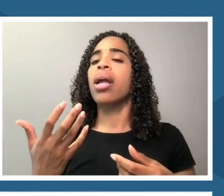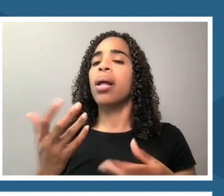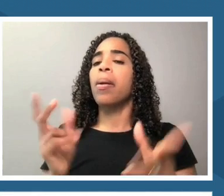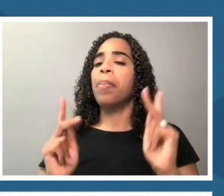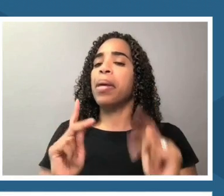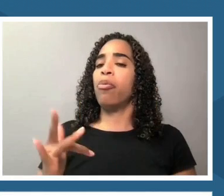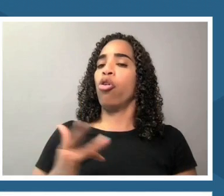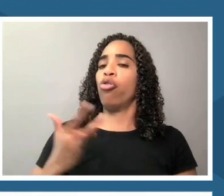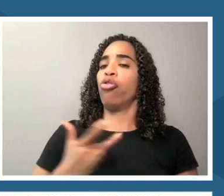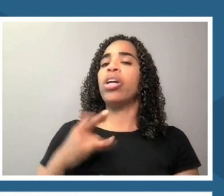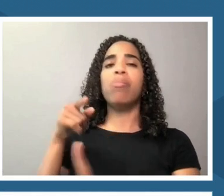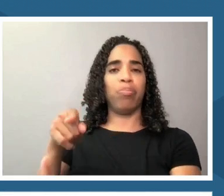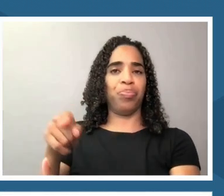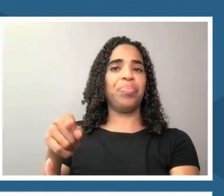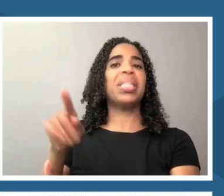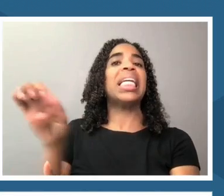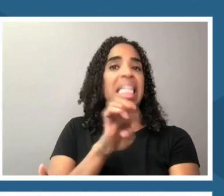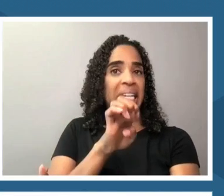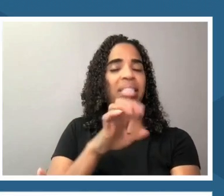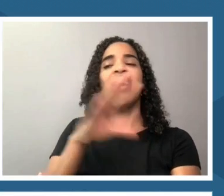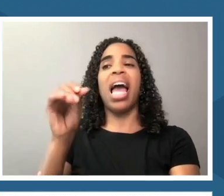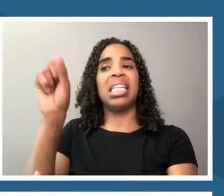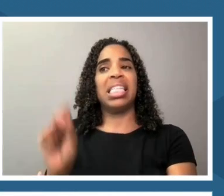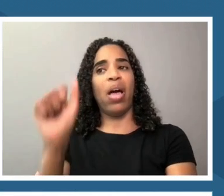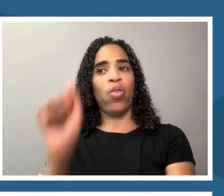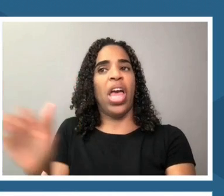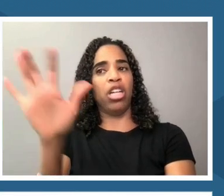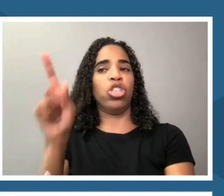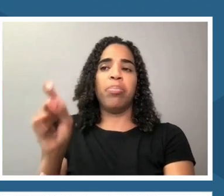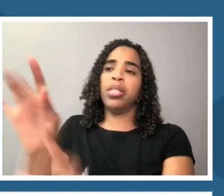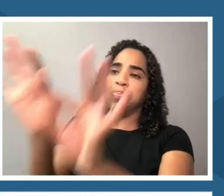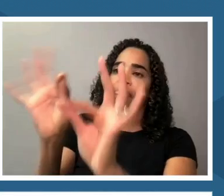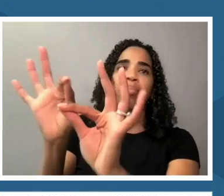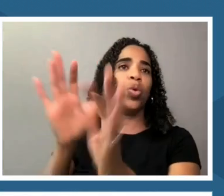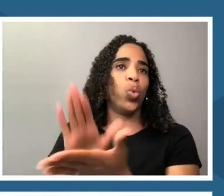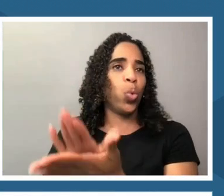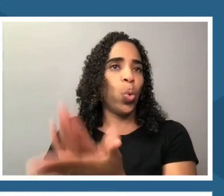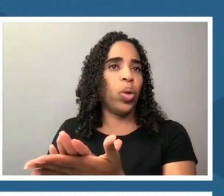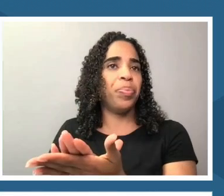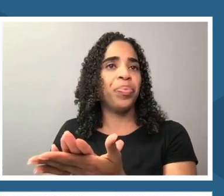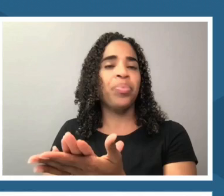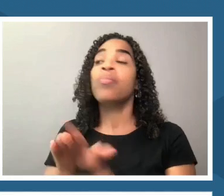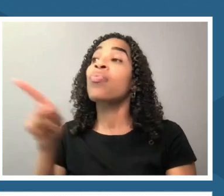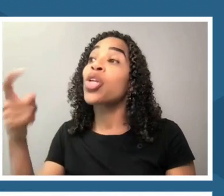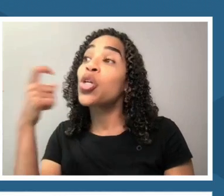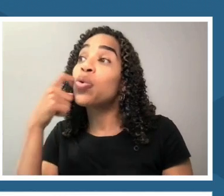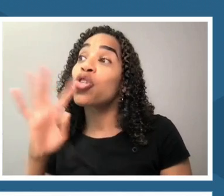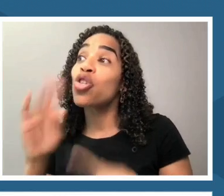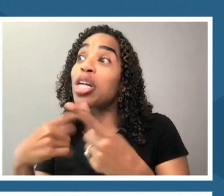east and sometimes south asians secondly going back to your educator